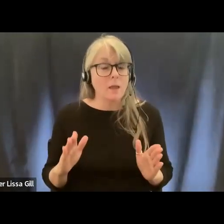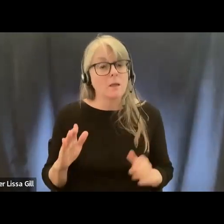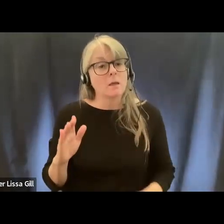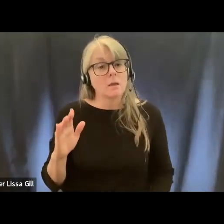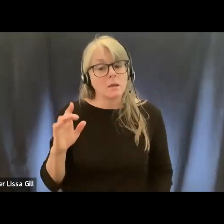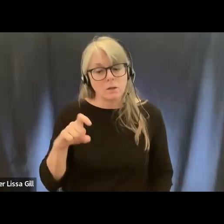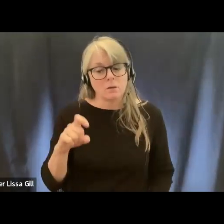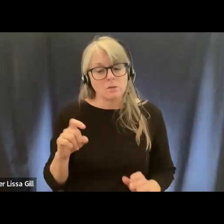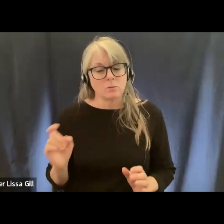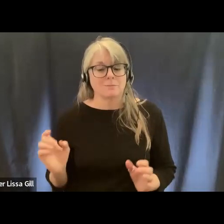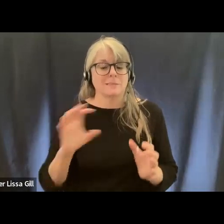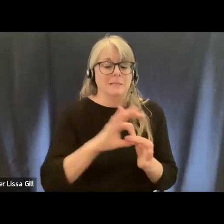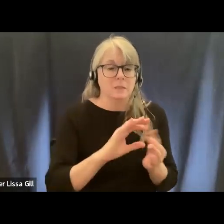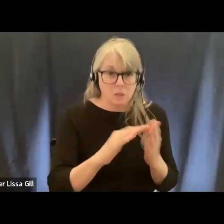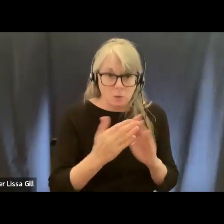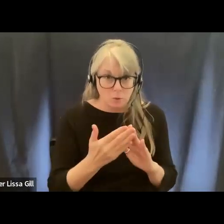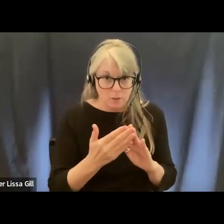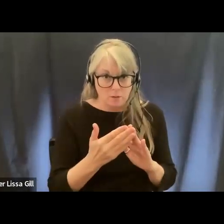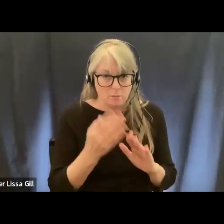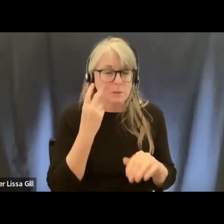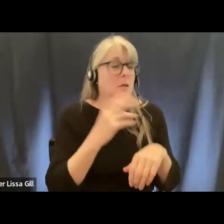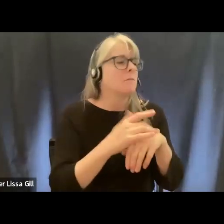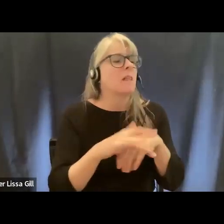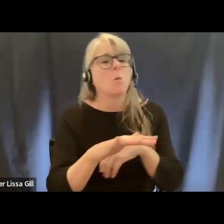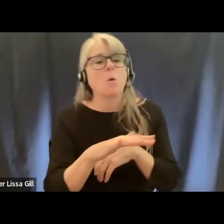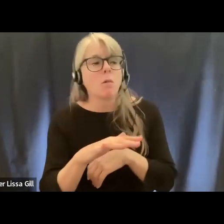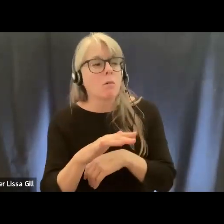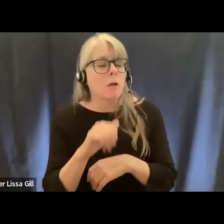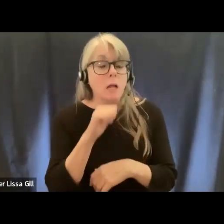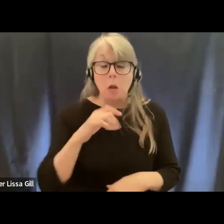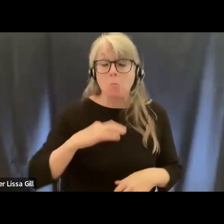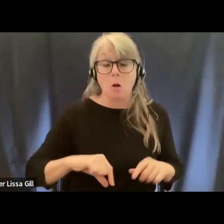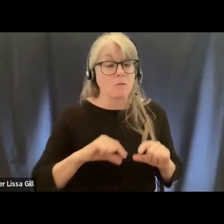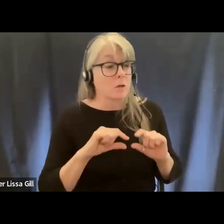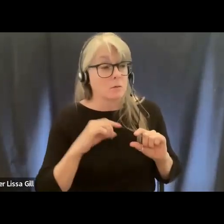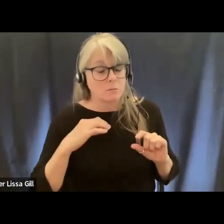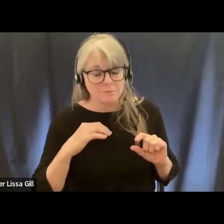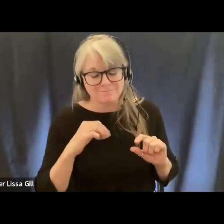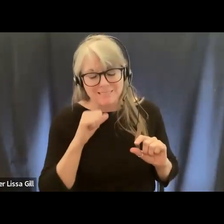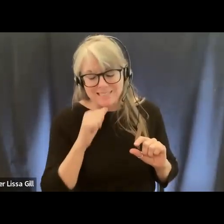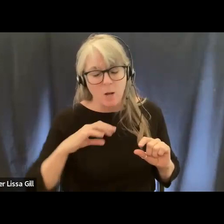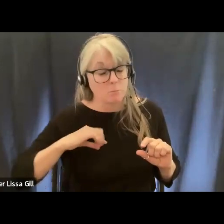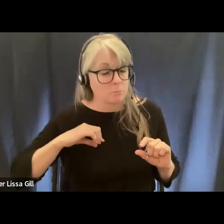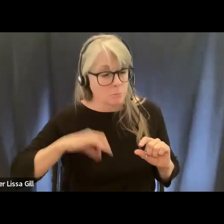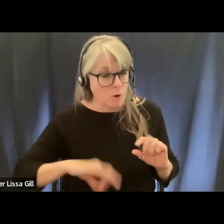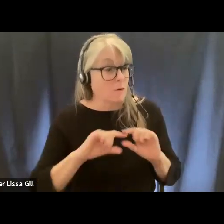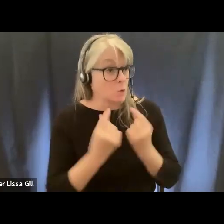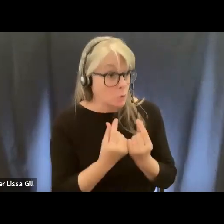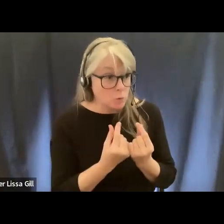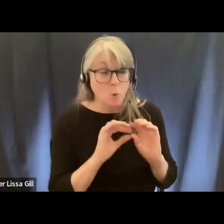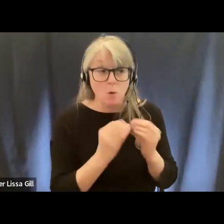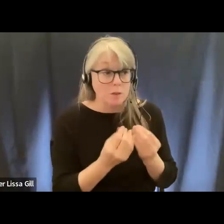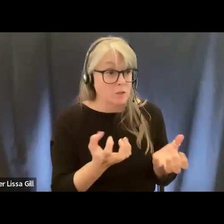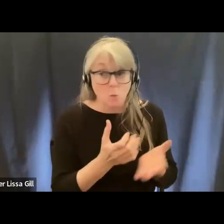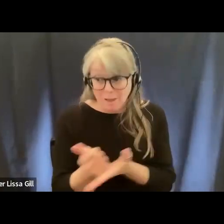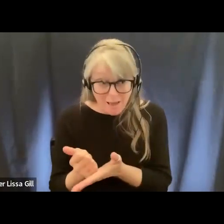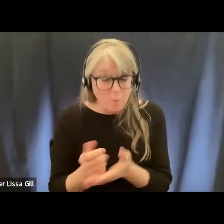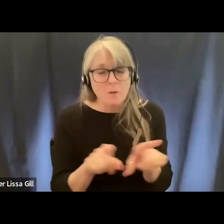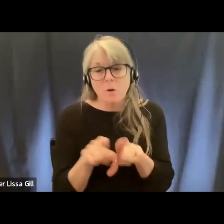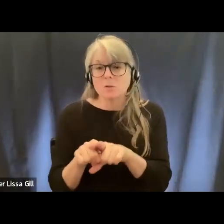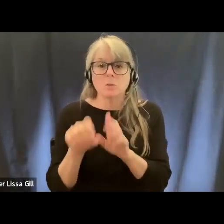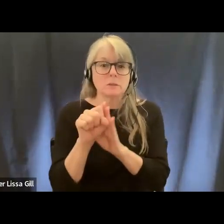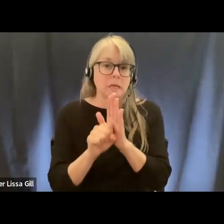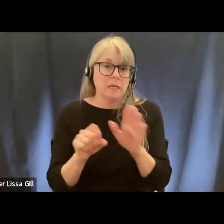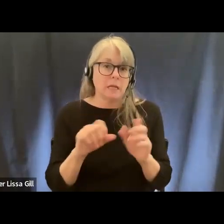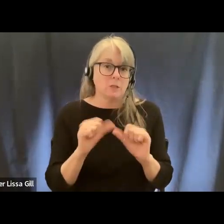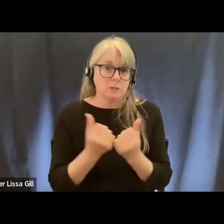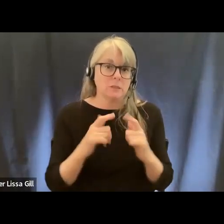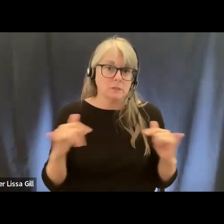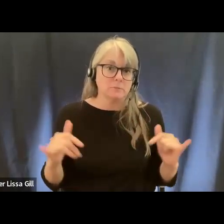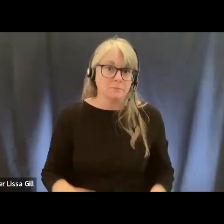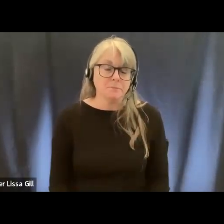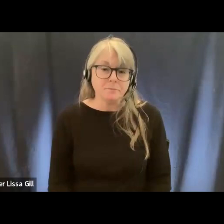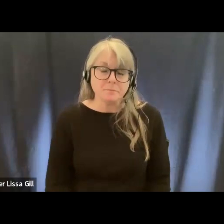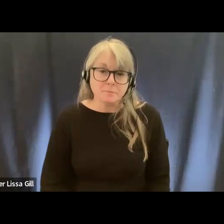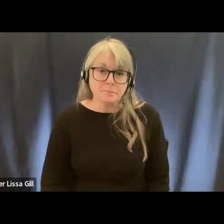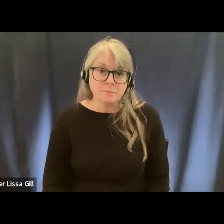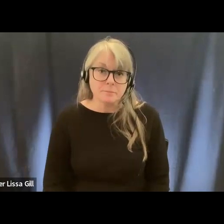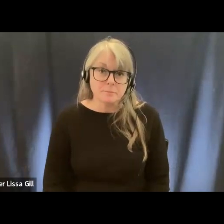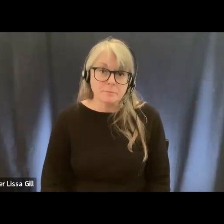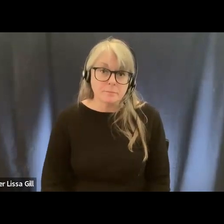There are nonprofits. There are organizations like this that just want to generally help and there are state agencies and so forth.